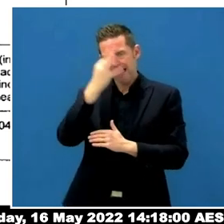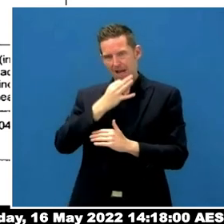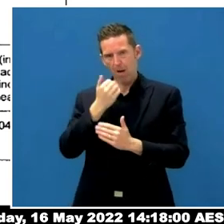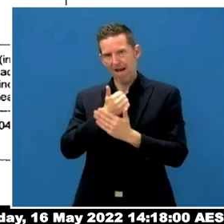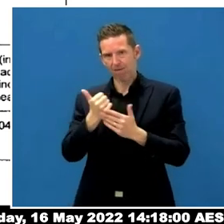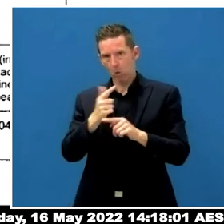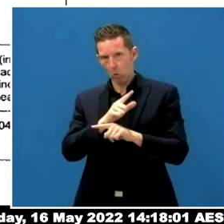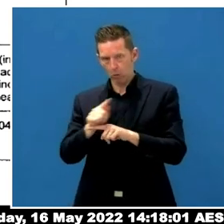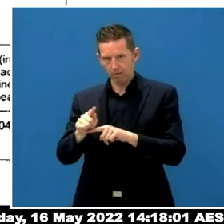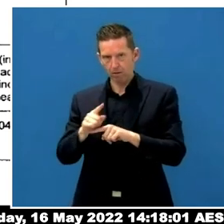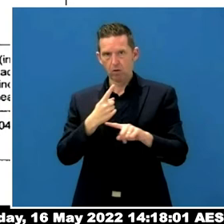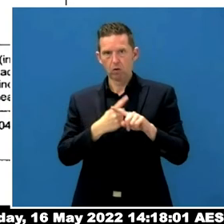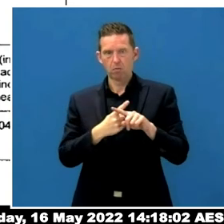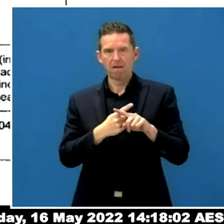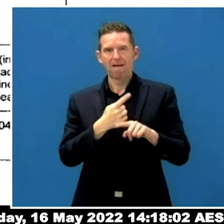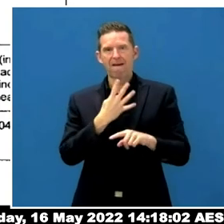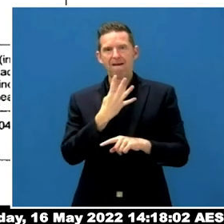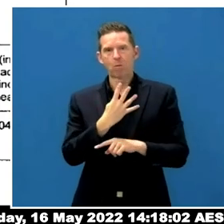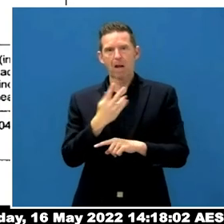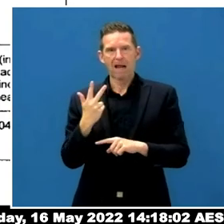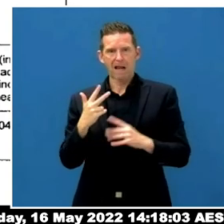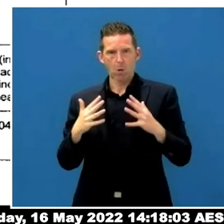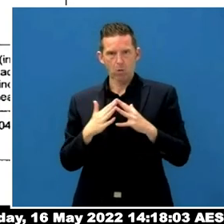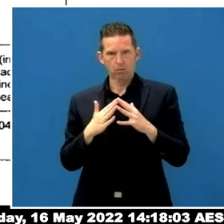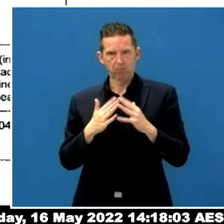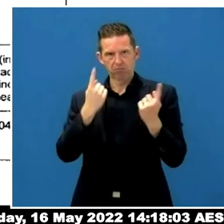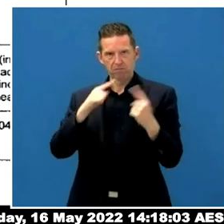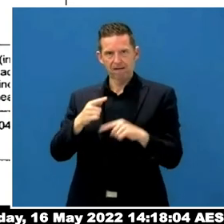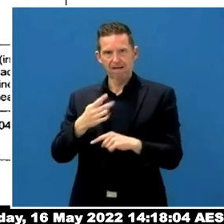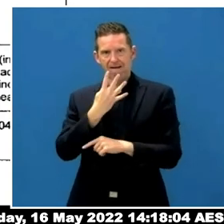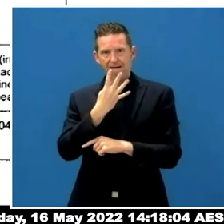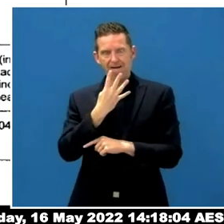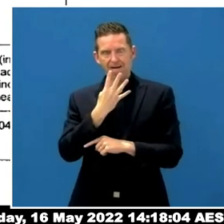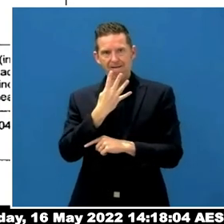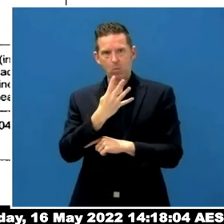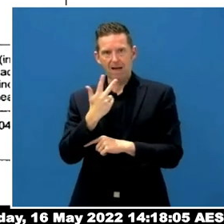hours. LILLY: And he doesn't attend - he never attended 48 weeks per year.